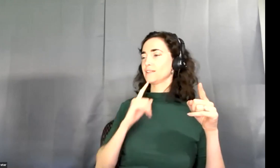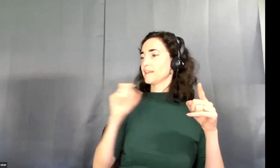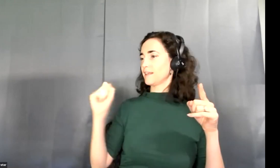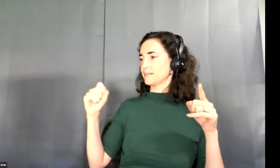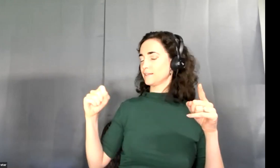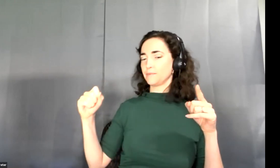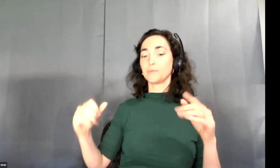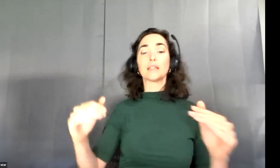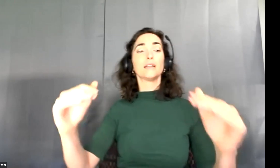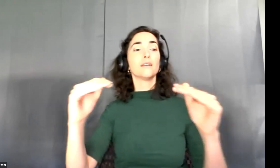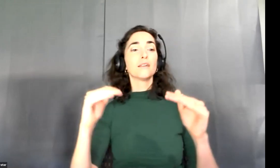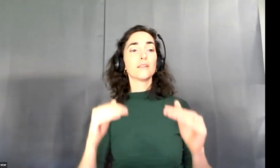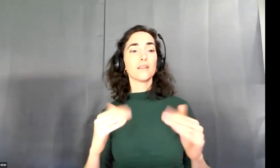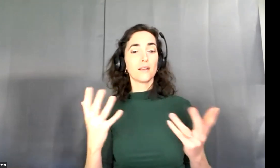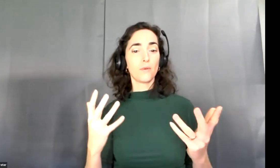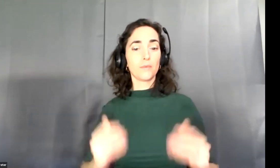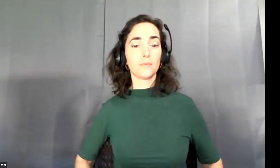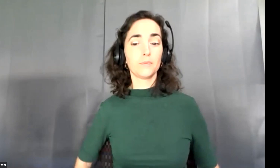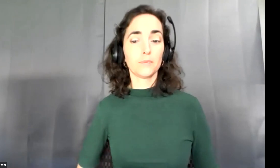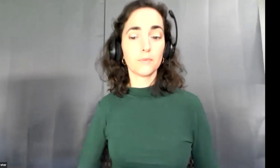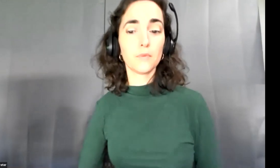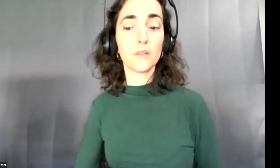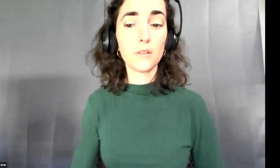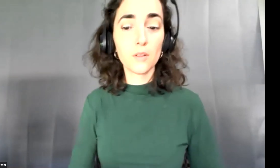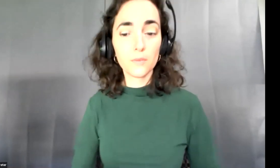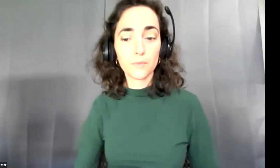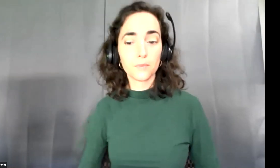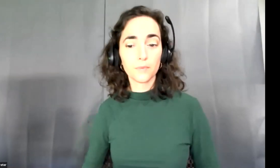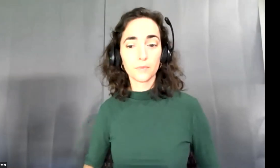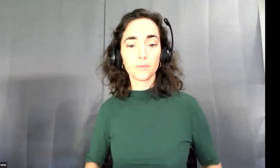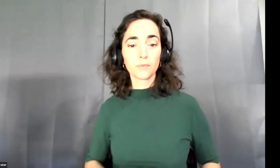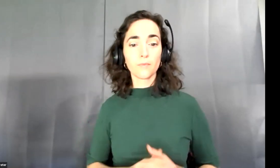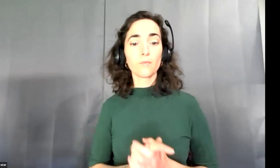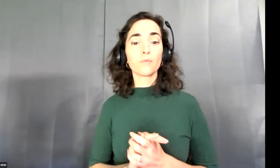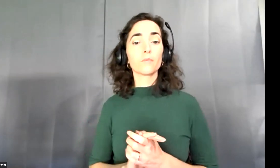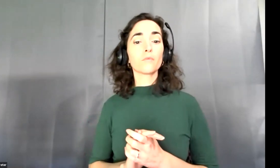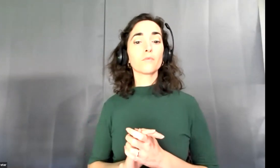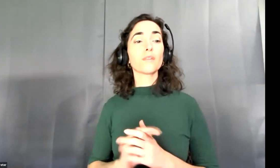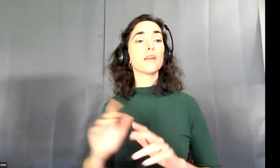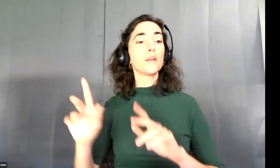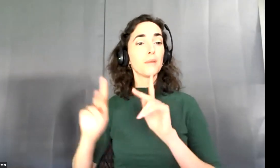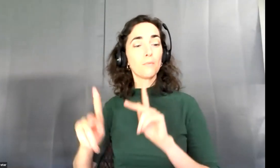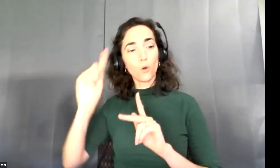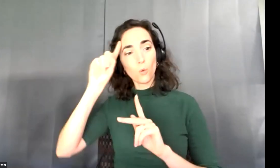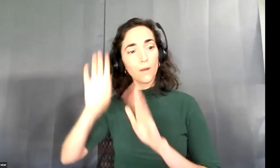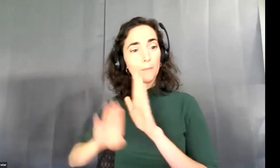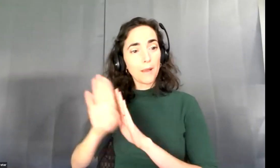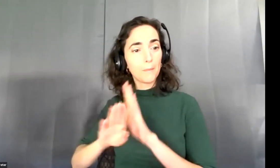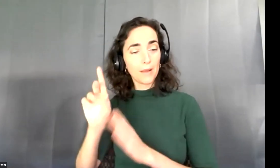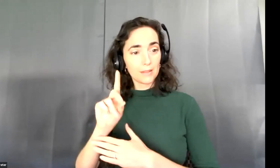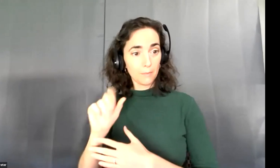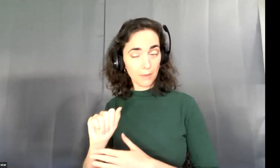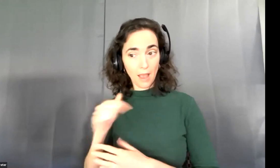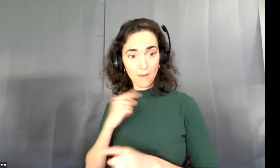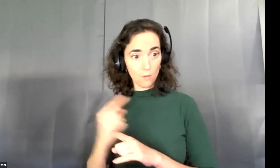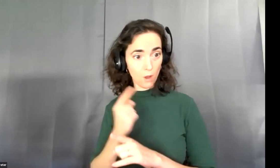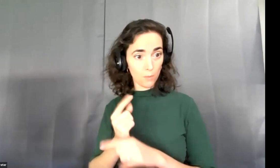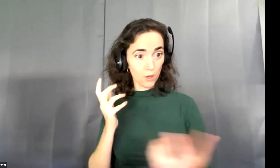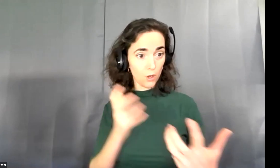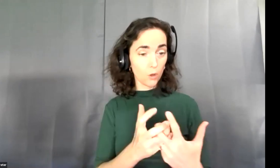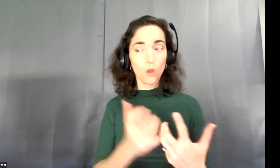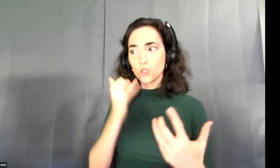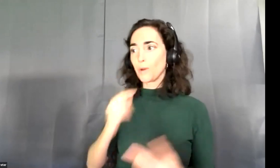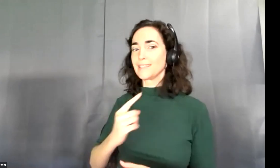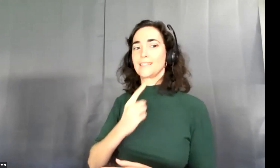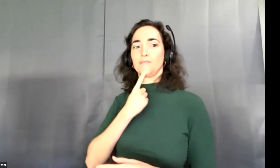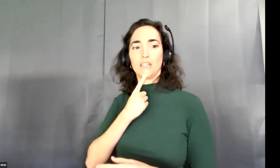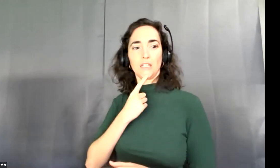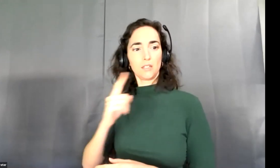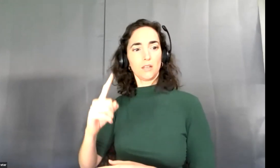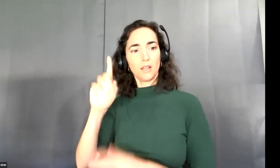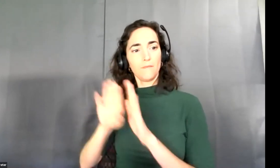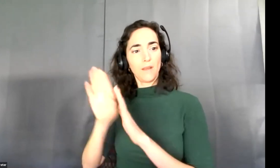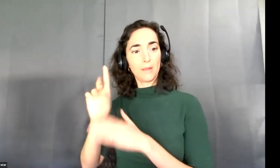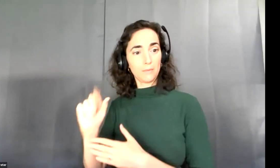And the next question is what will there be appropriate accommodations for developmentally disabled, particularly if they're severe.